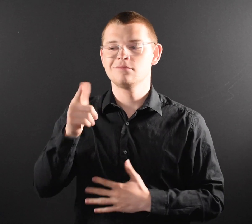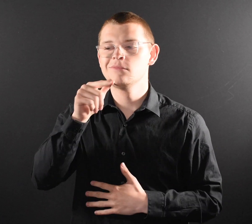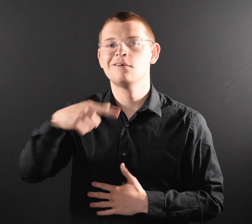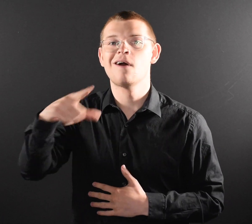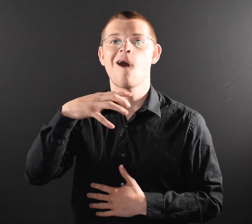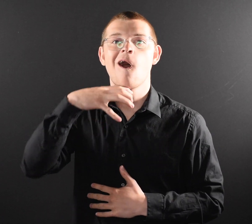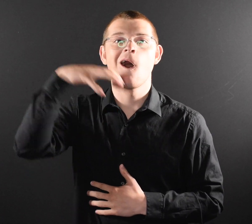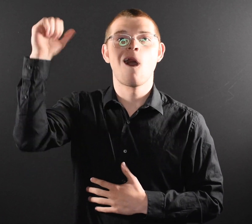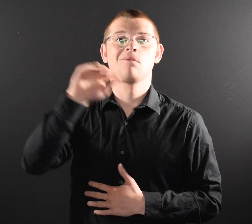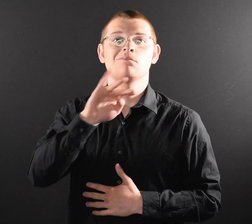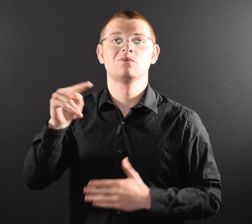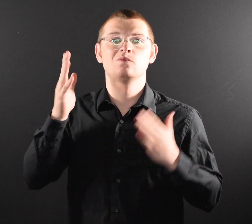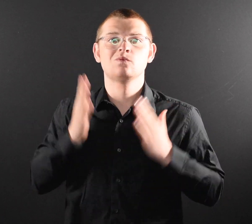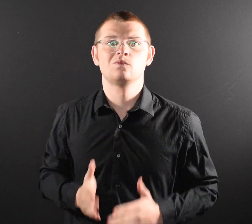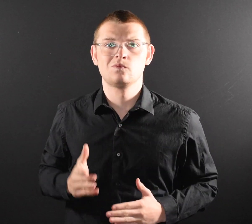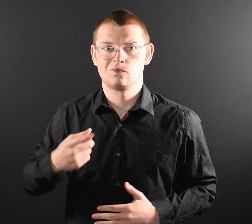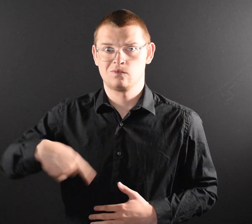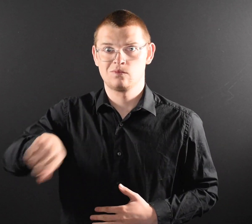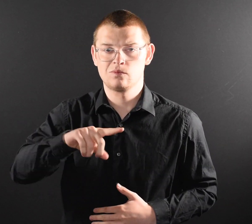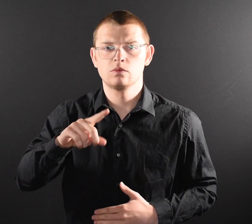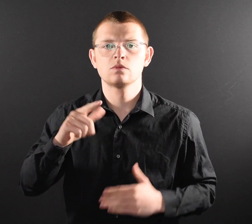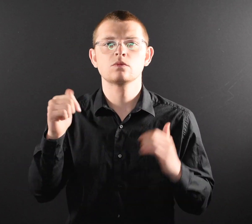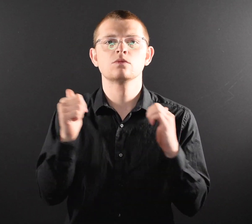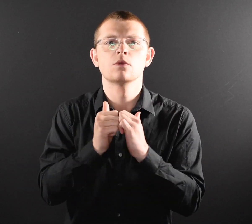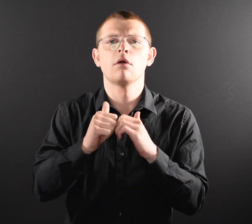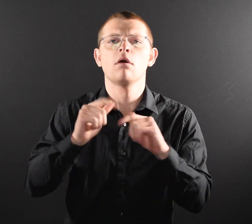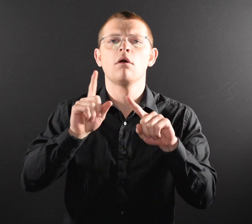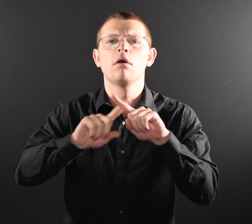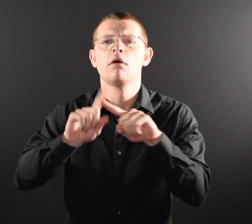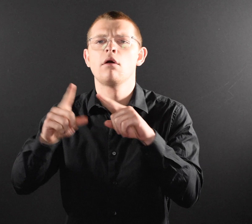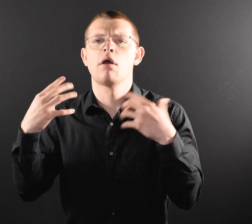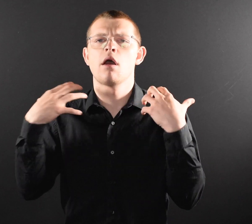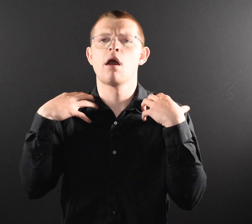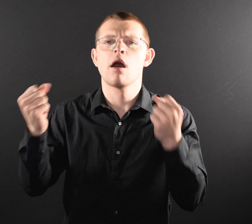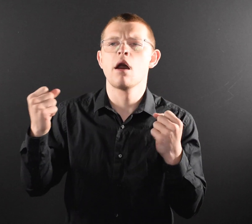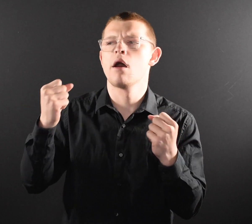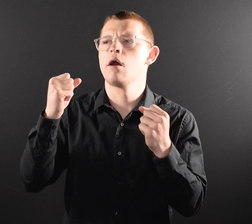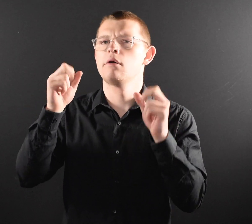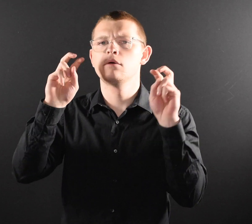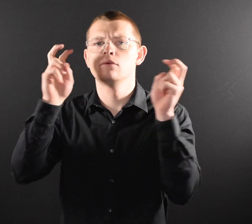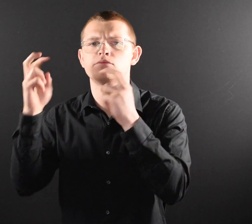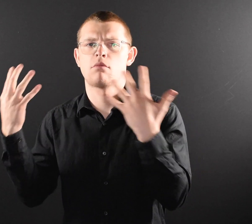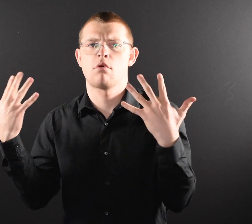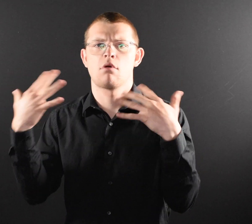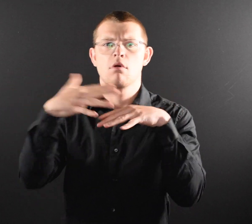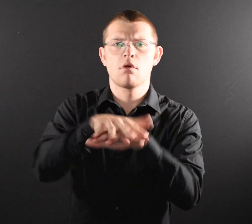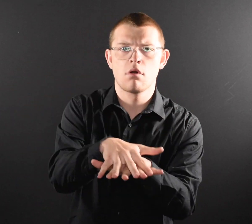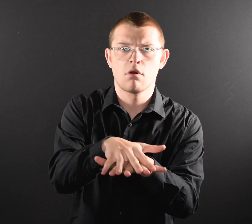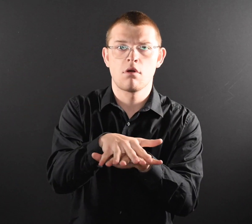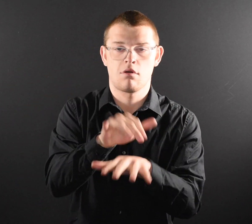including older Minnesotans, those with underlying health conditions, and those in frontline jobs.